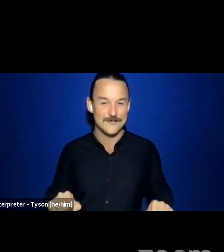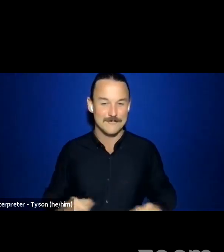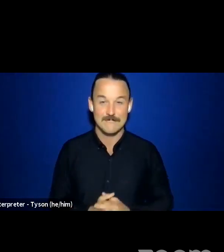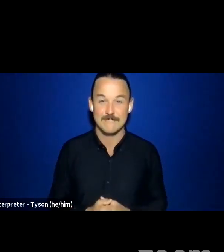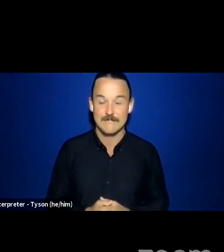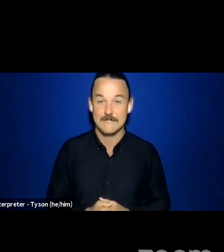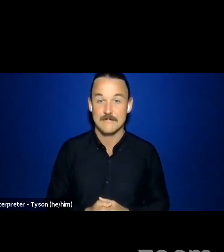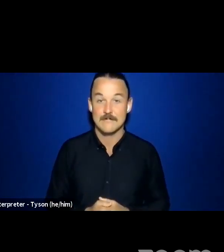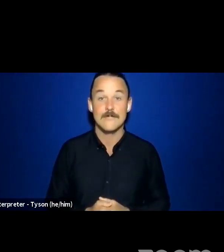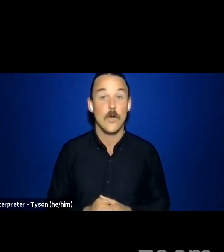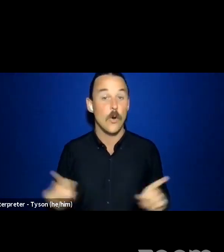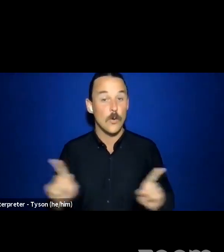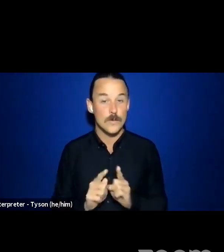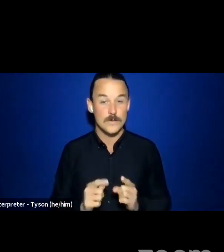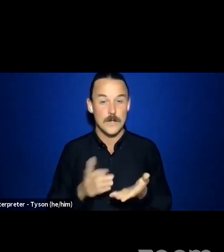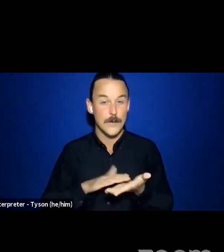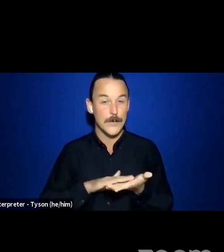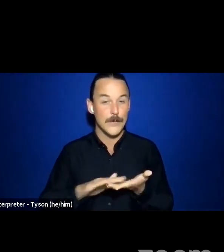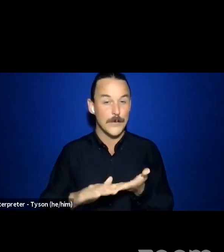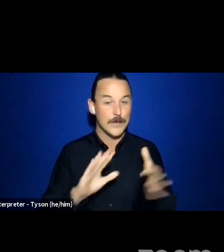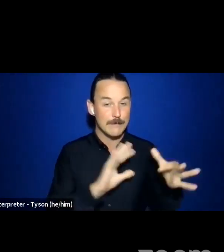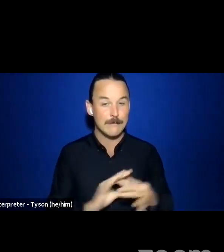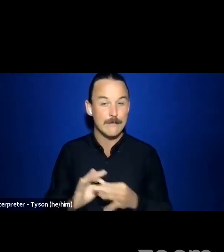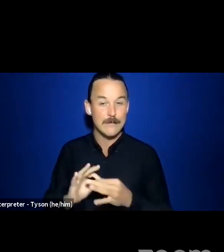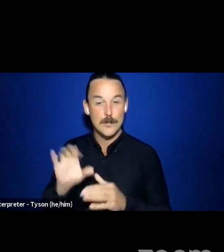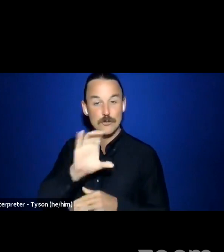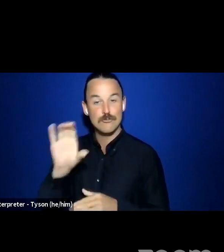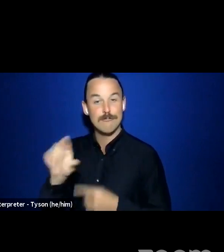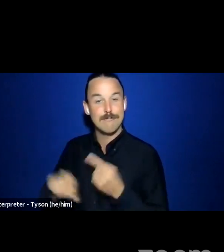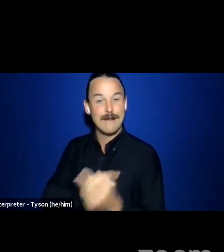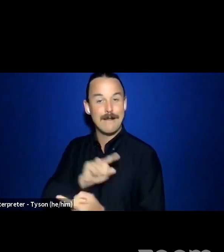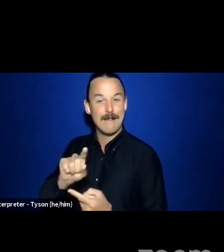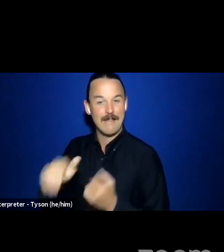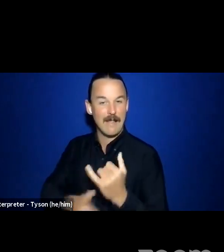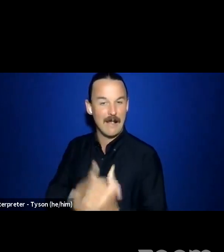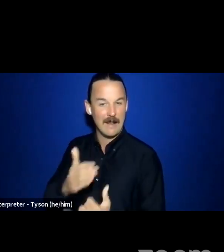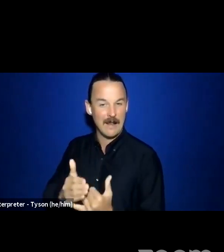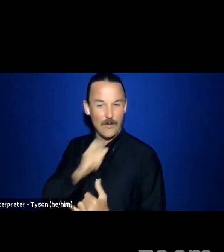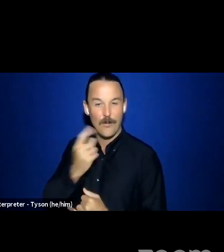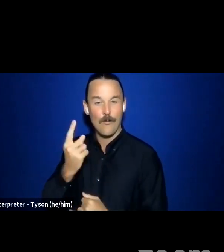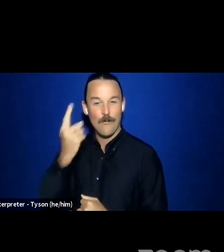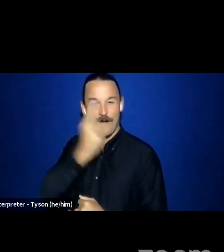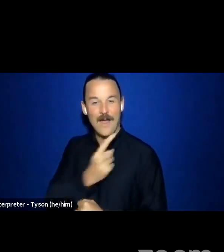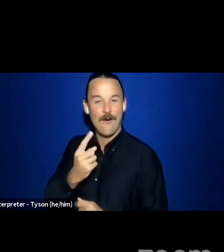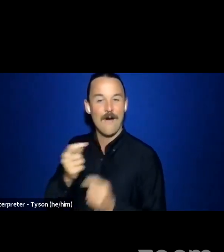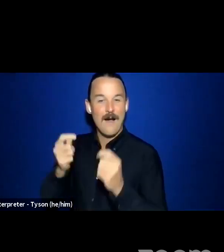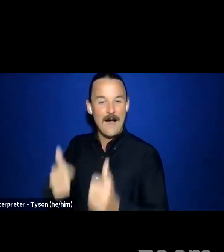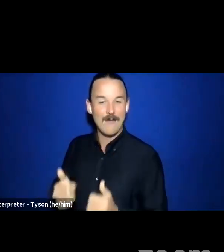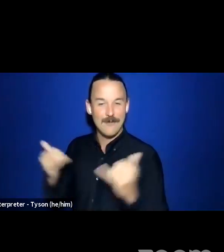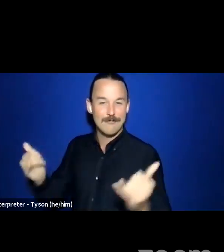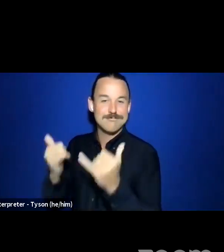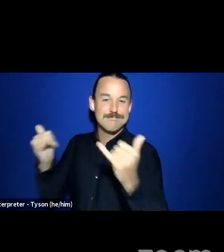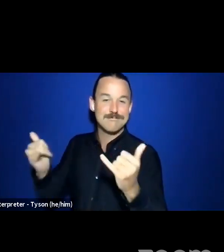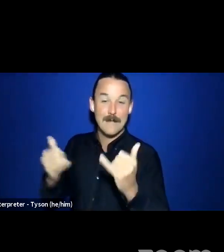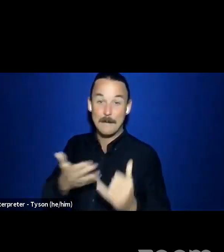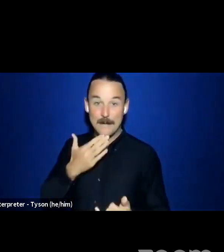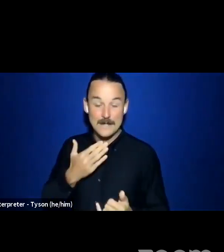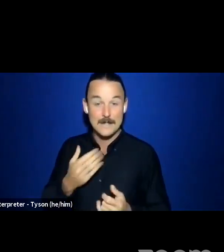living rooms. s, and with a seamless transition s, and with a seamless transition to a zoom meeting at at the end, we'll wrap up the evening with. a one hour a one hour after party, so one hour after party, forget the